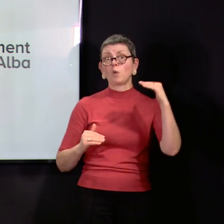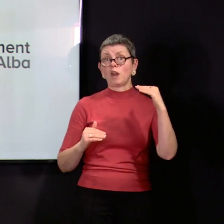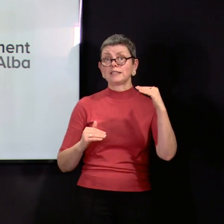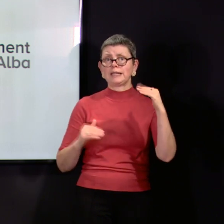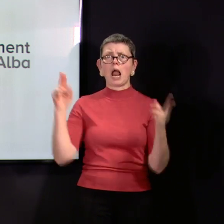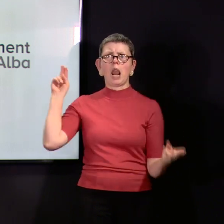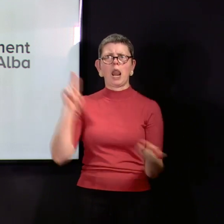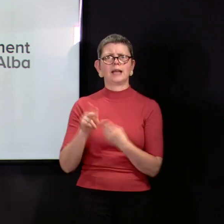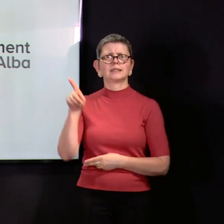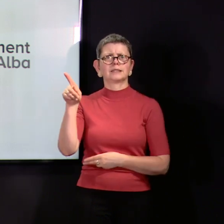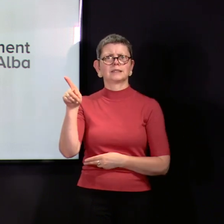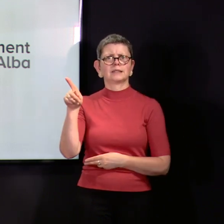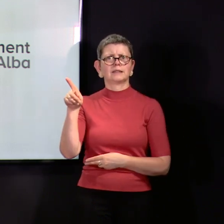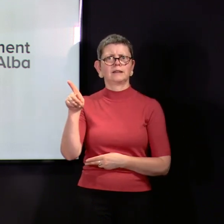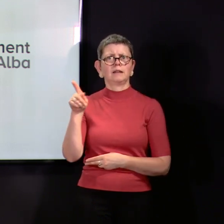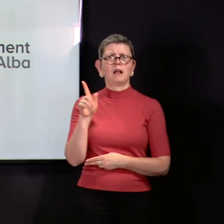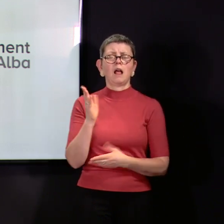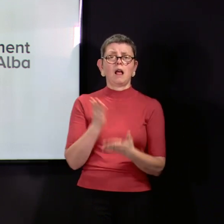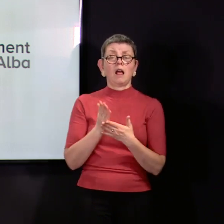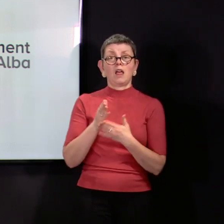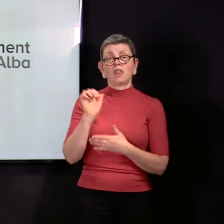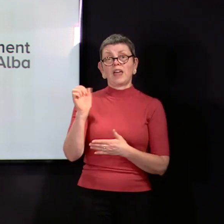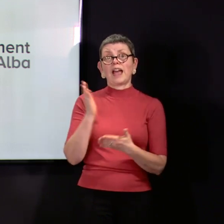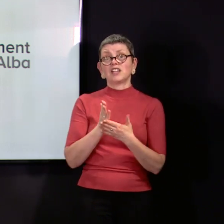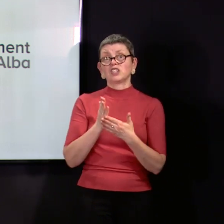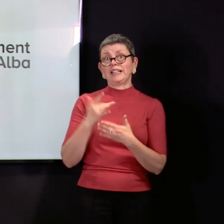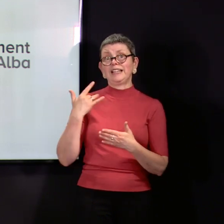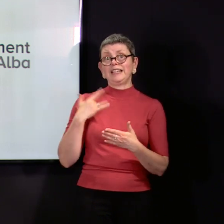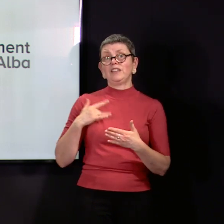on flat surfaces, if that makes sense. They do not tend to live in high rises like we